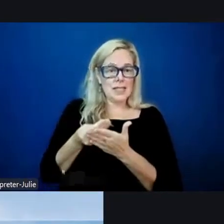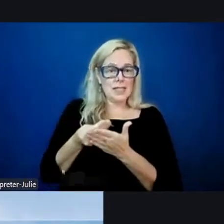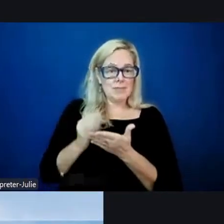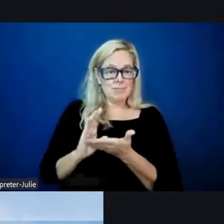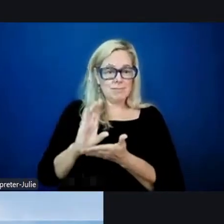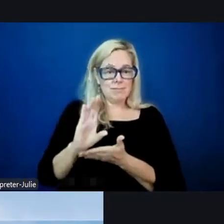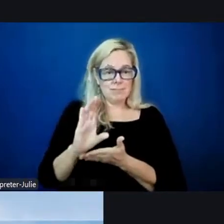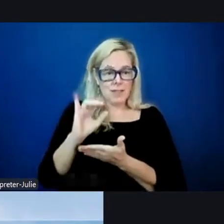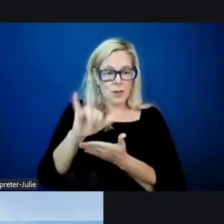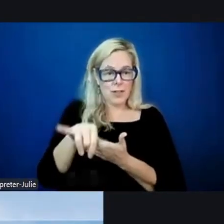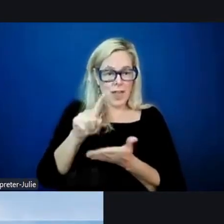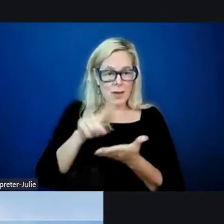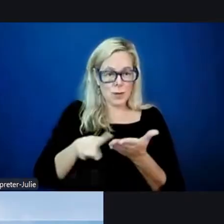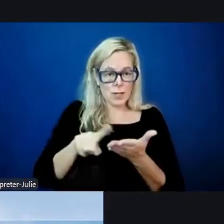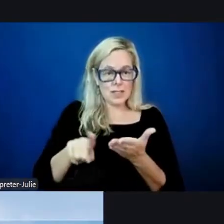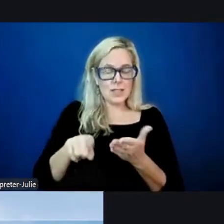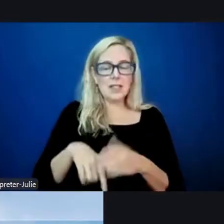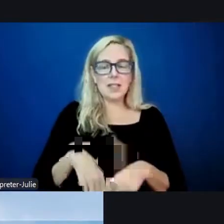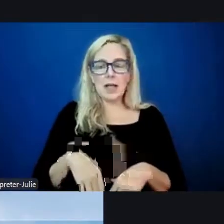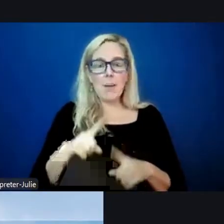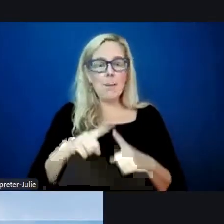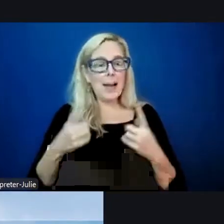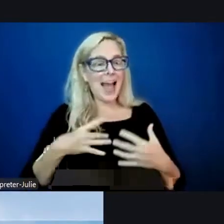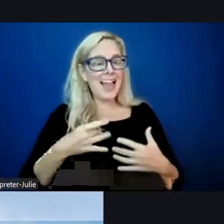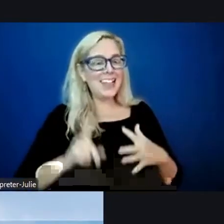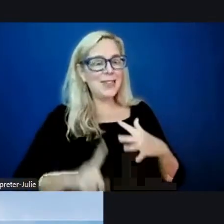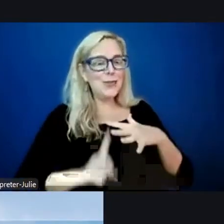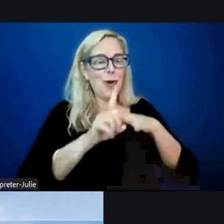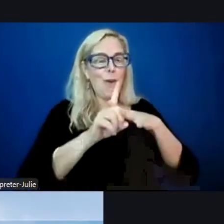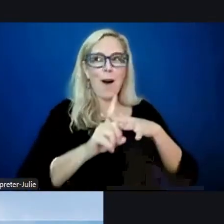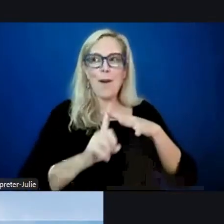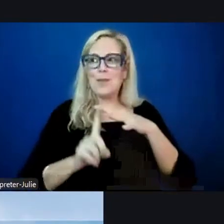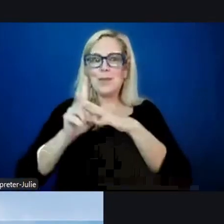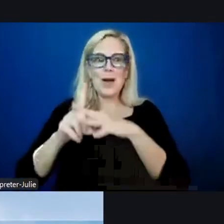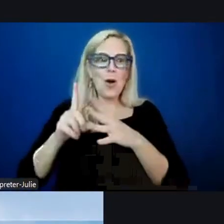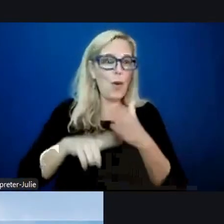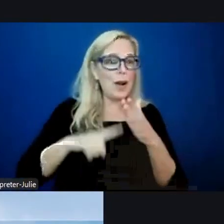I like to show up and just say, well, what about this? And what about behavioral medicine and what about quality of life?